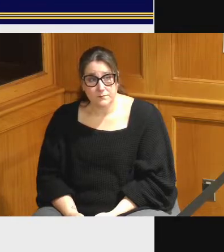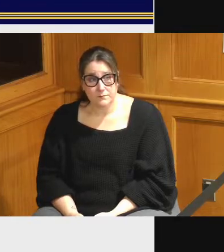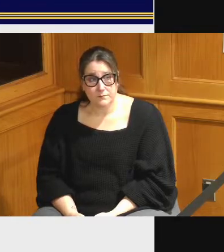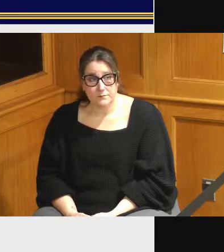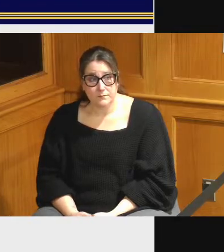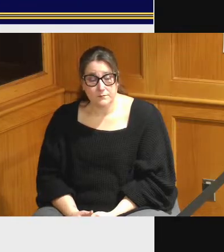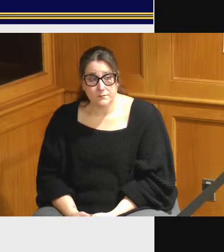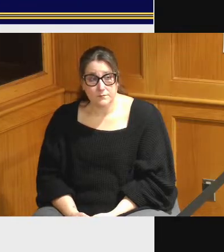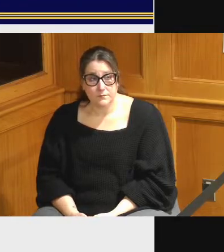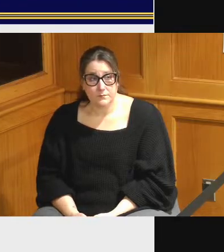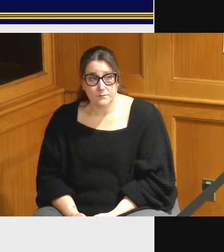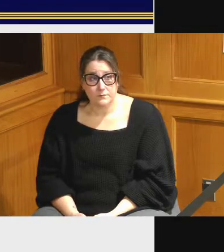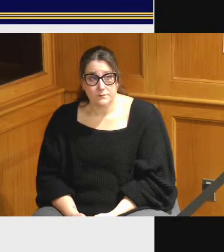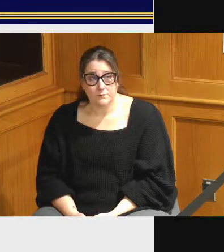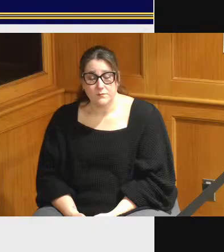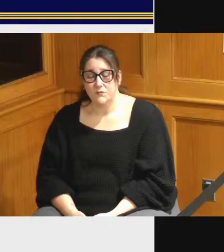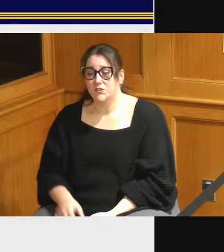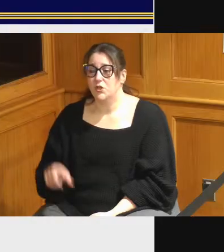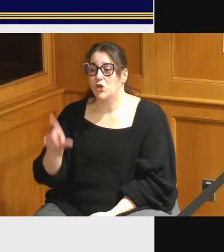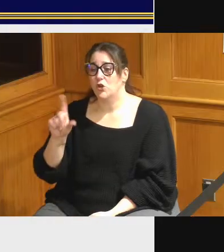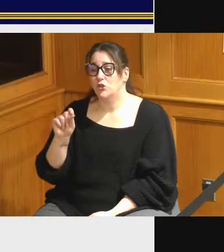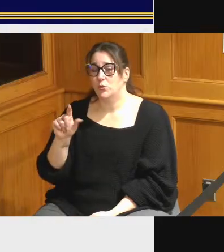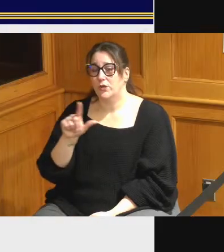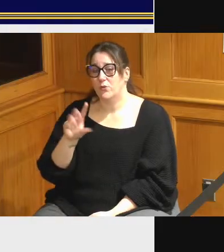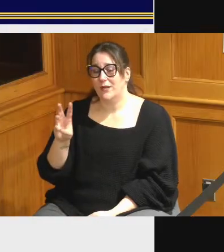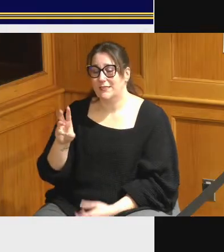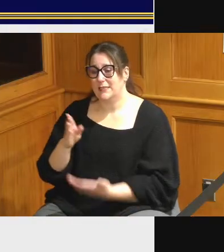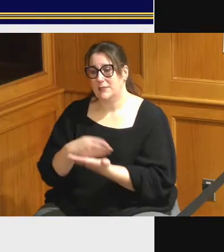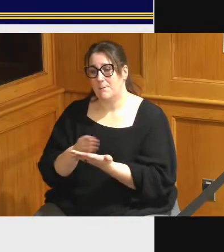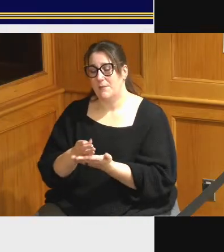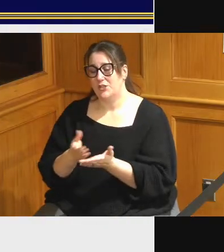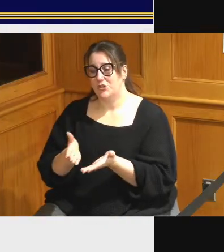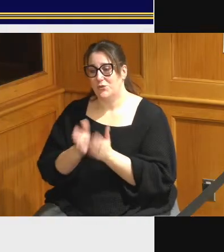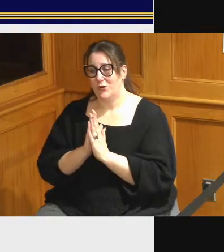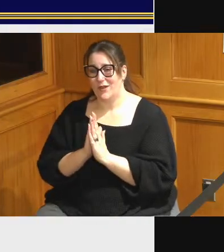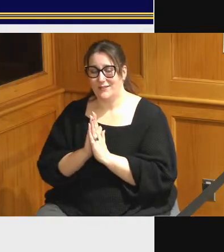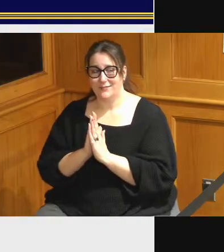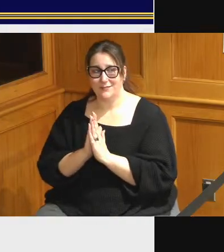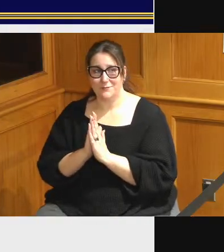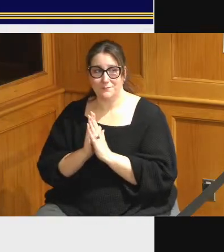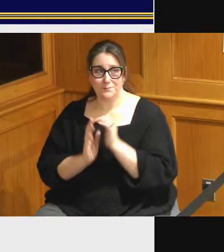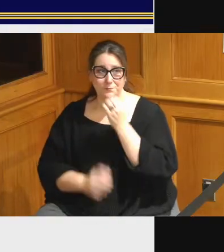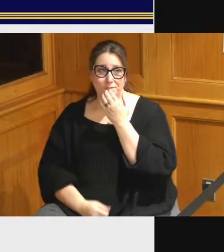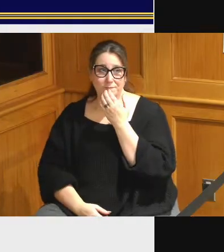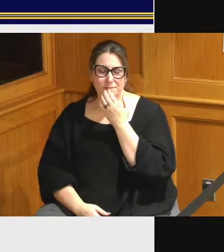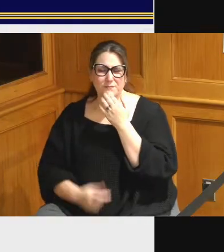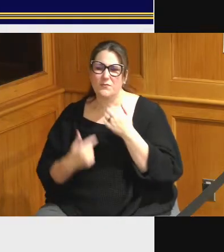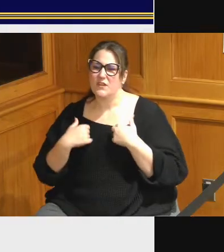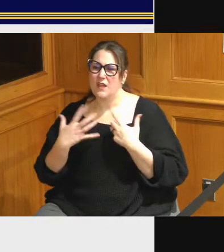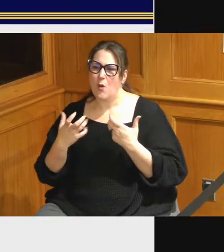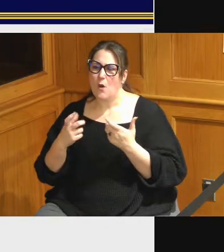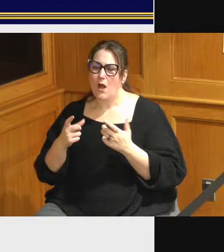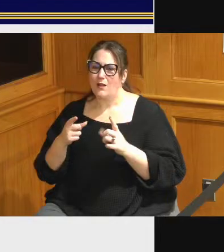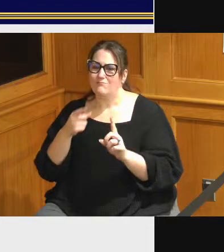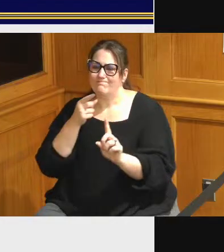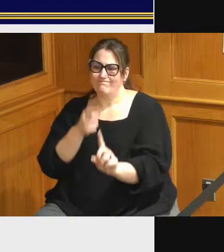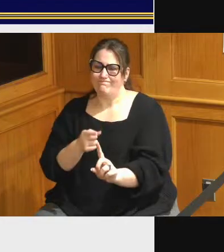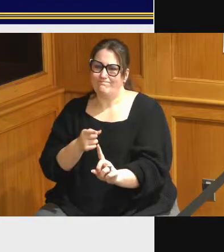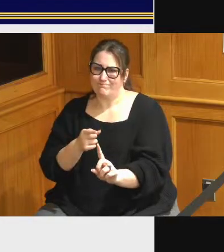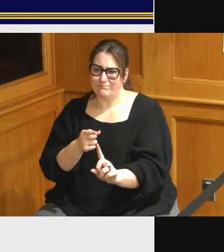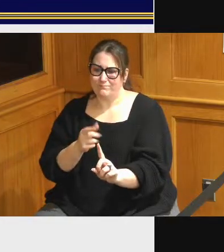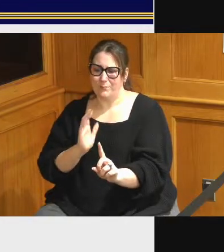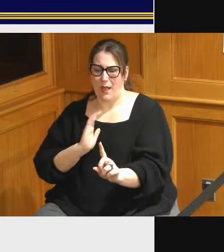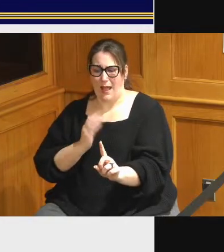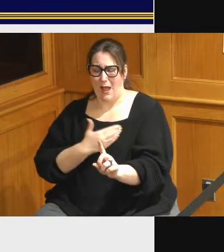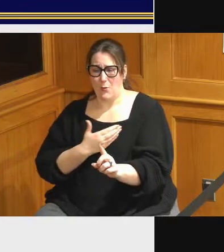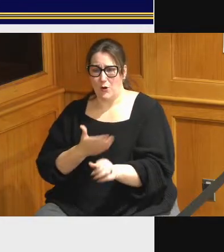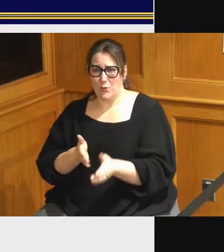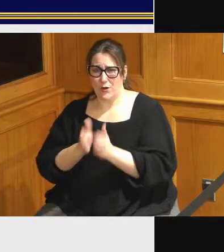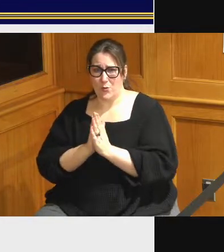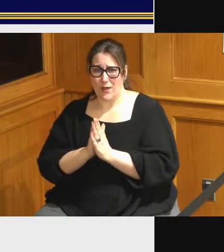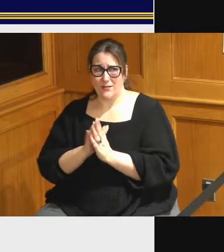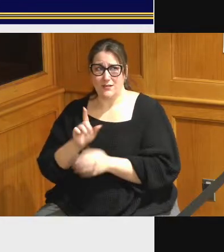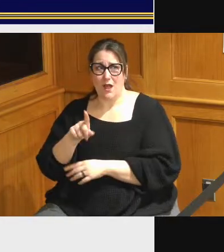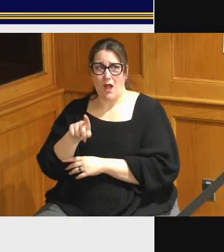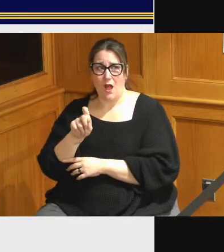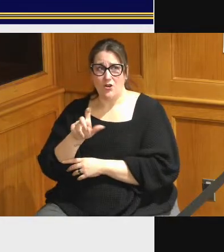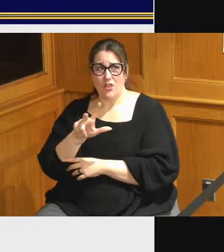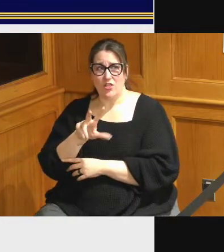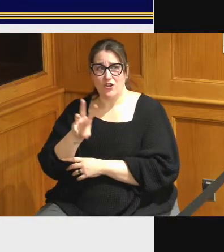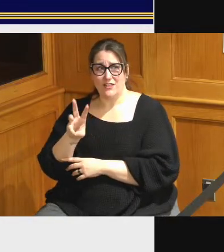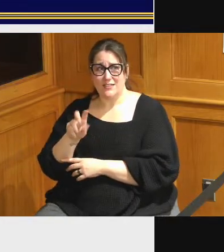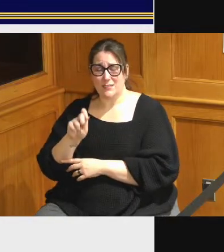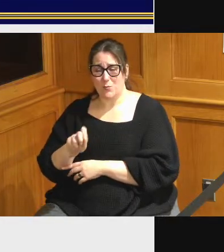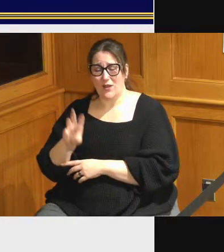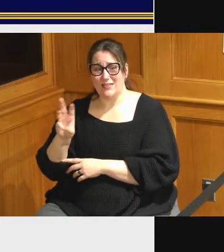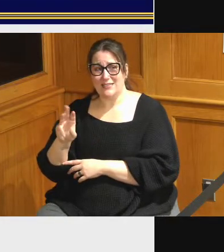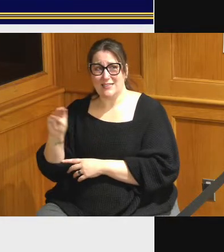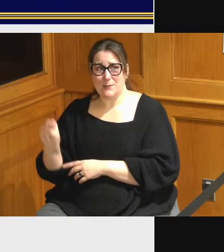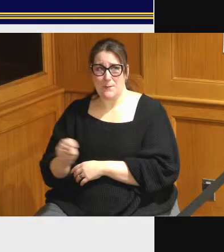the 2026 budget request. So what I'd like to point out here is that our request of 136.6 million is